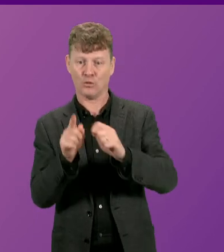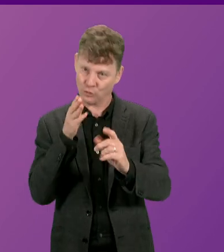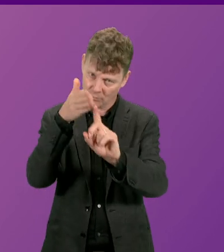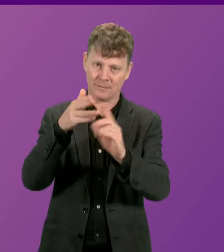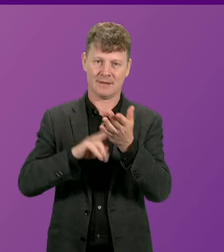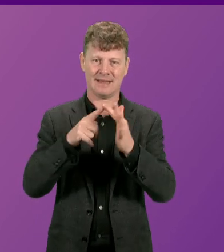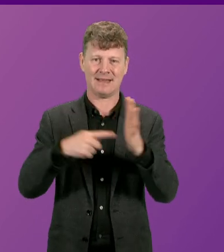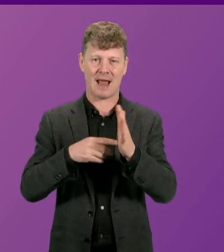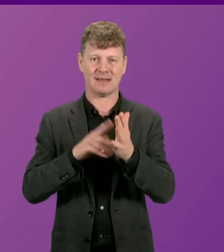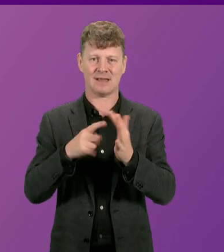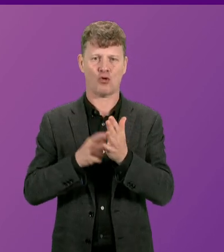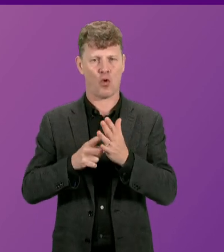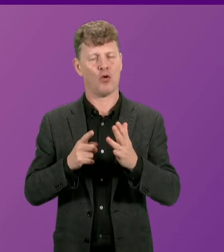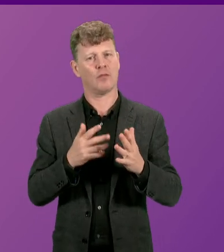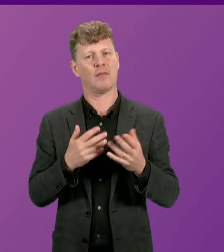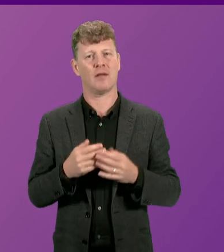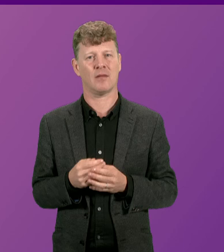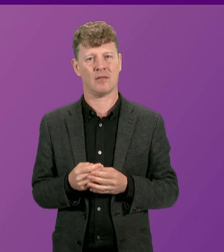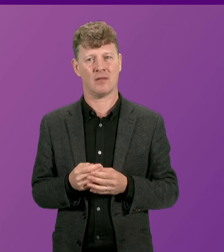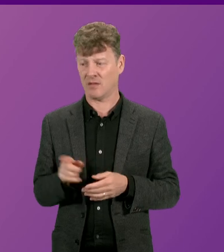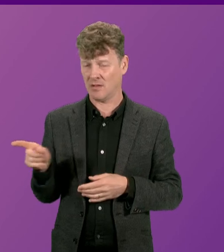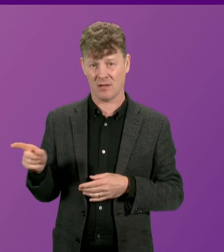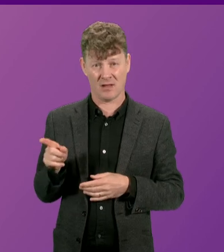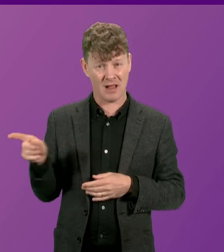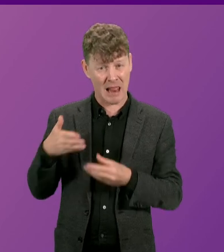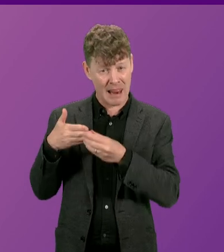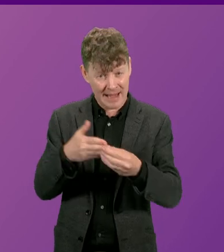I am not going to stand here and be lectured by a leader of the Conservatives,